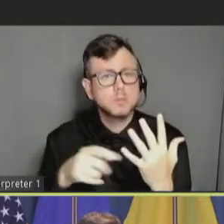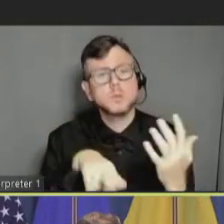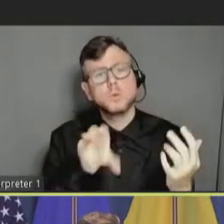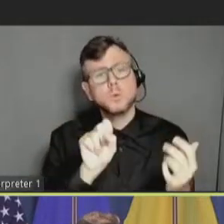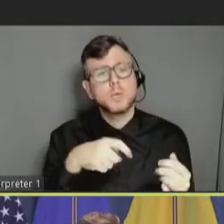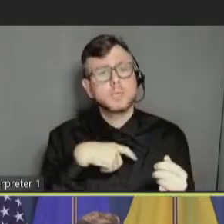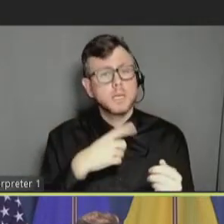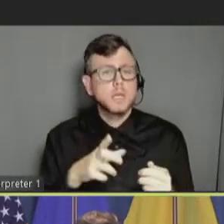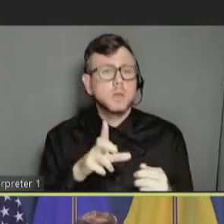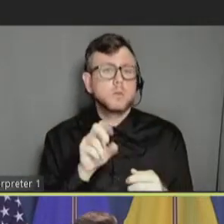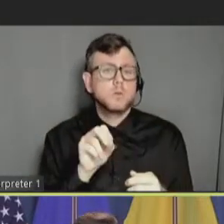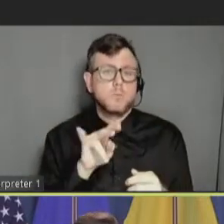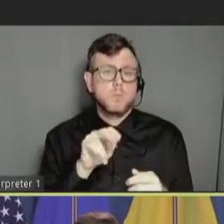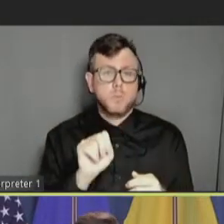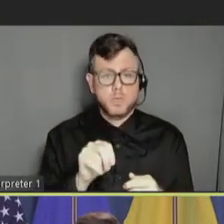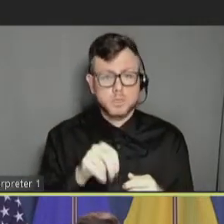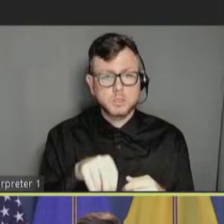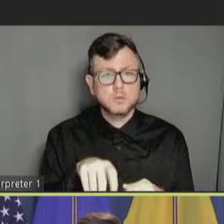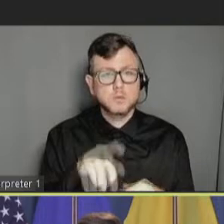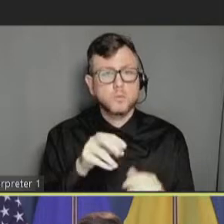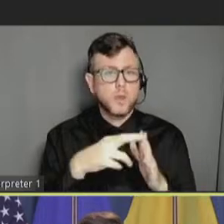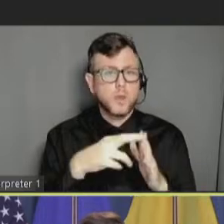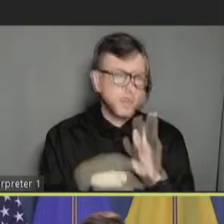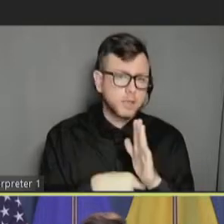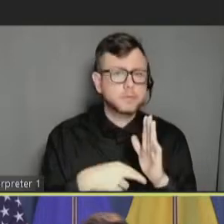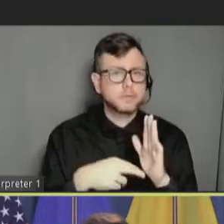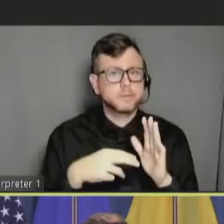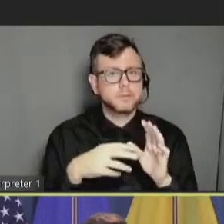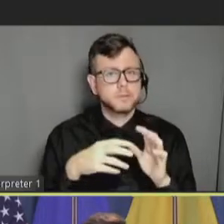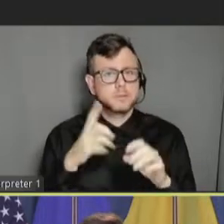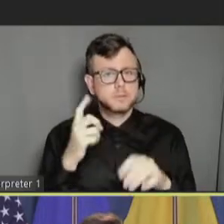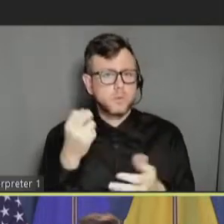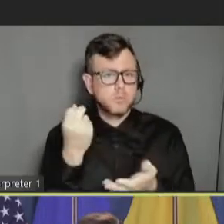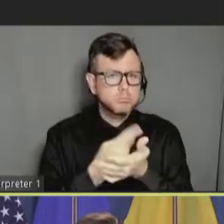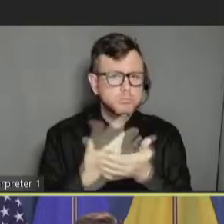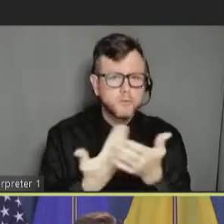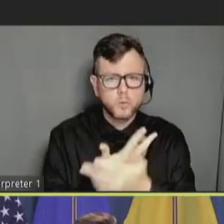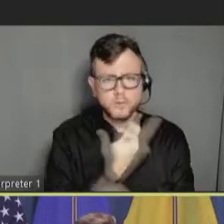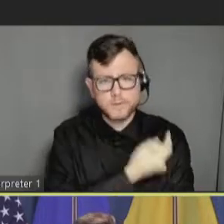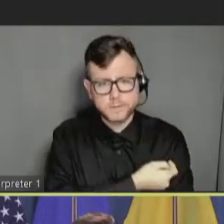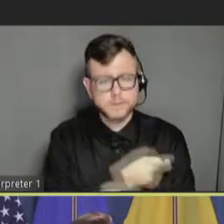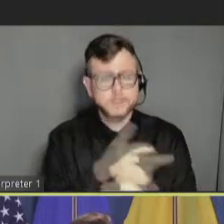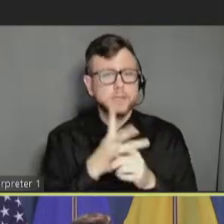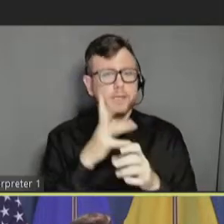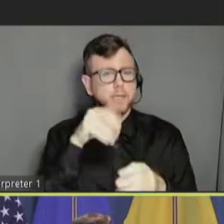and that includes indicators related to approving new vaccines, participating in regional and